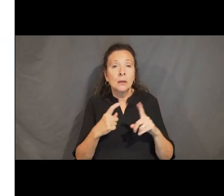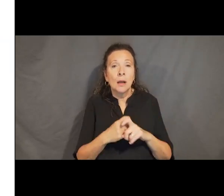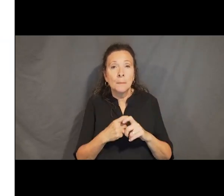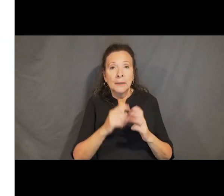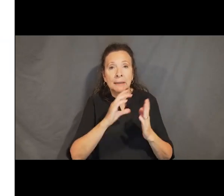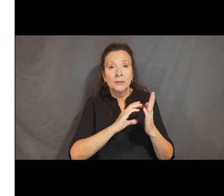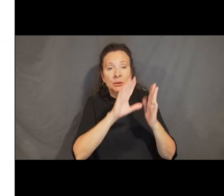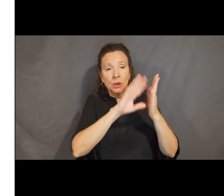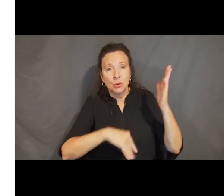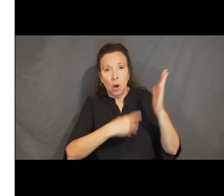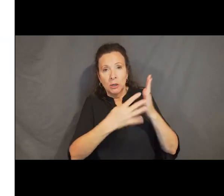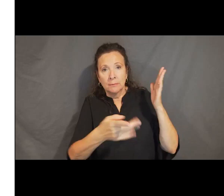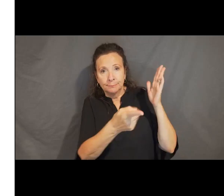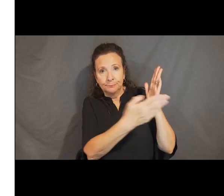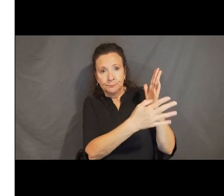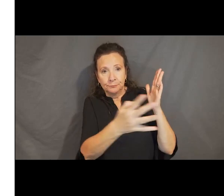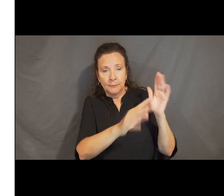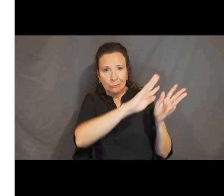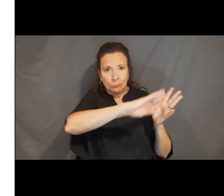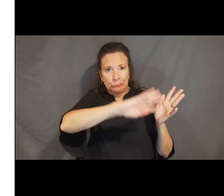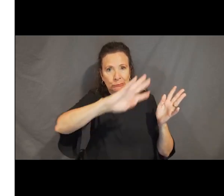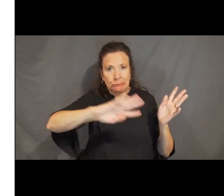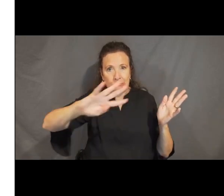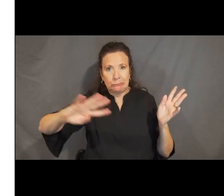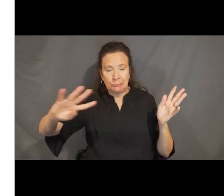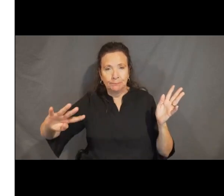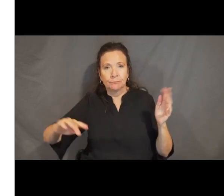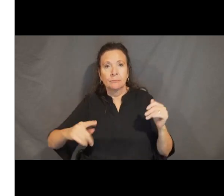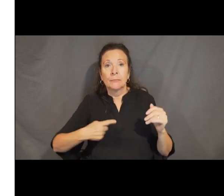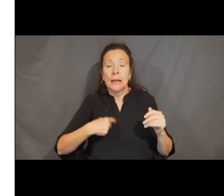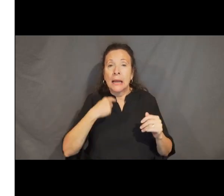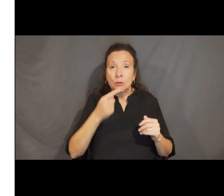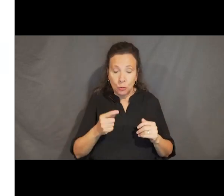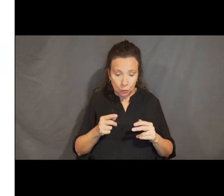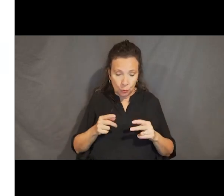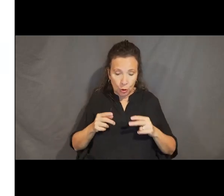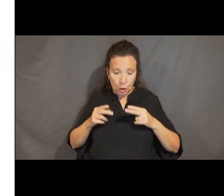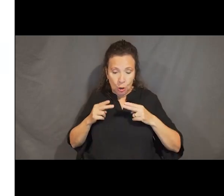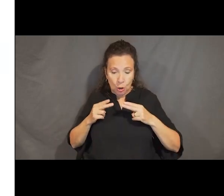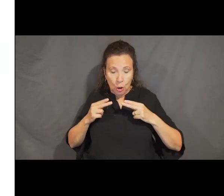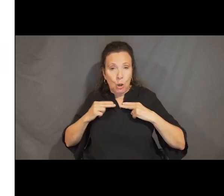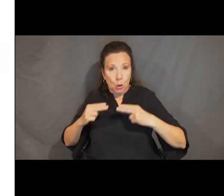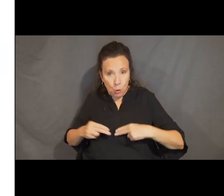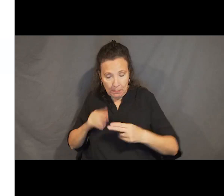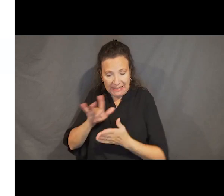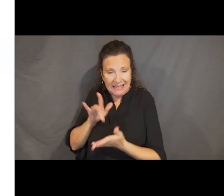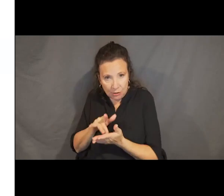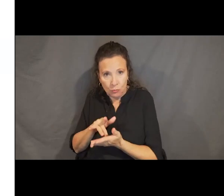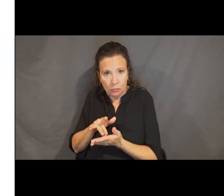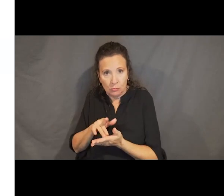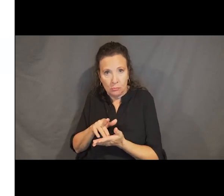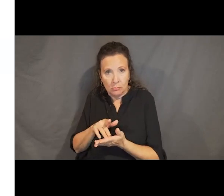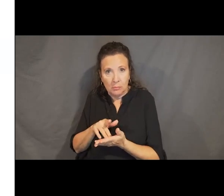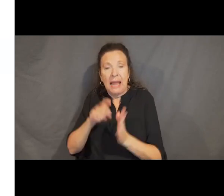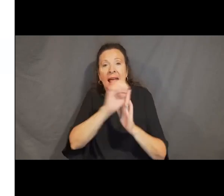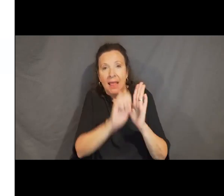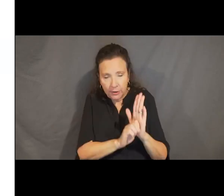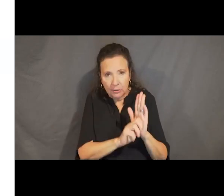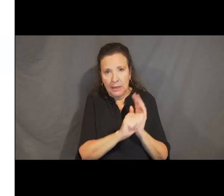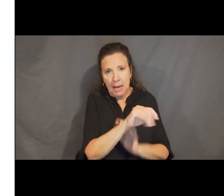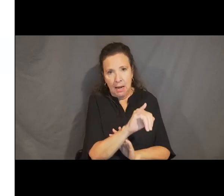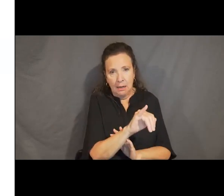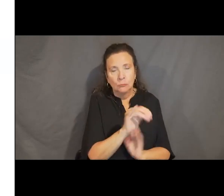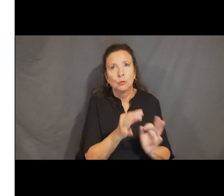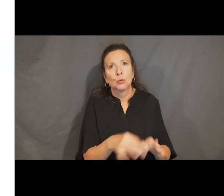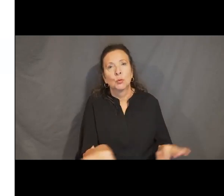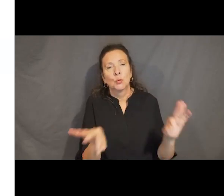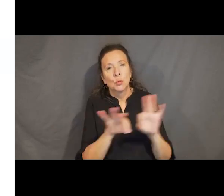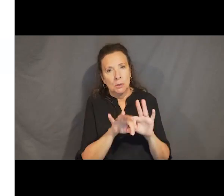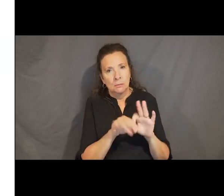and I told you that human-centric ethical AI is critical. Assuming you have that good foundation.